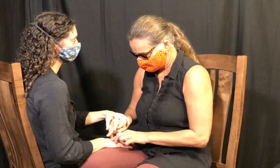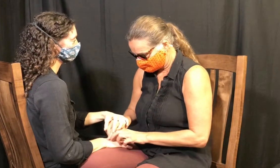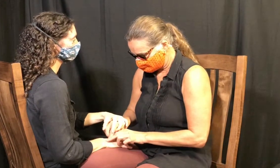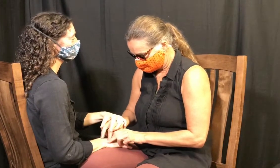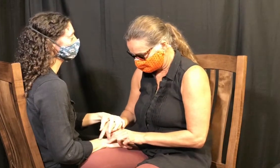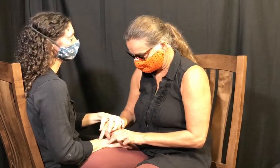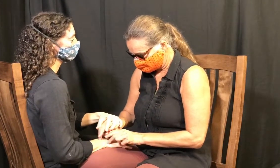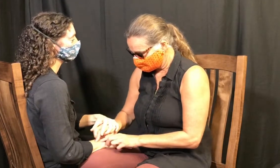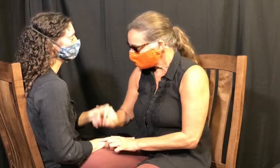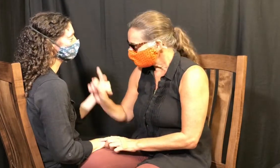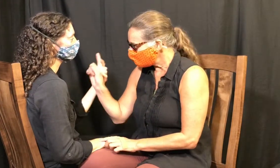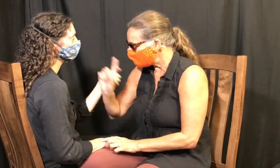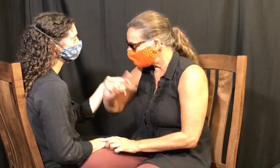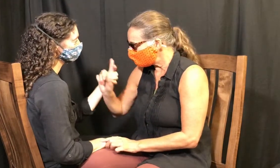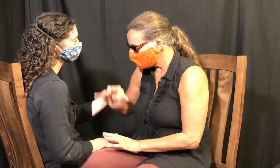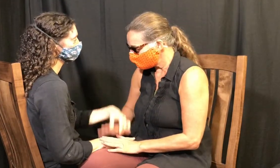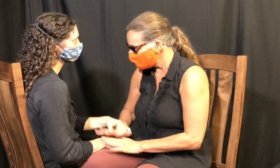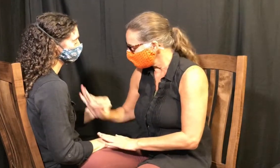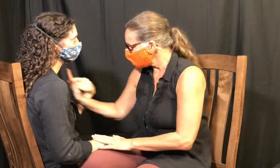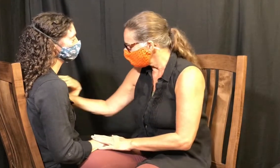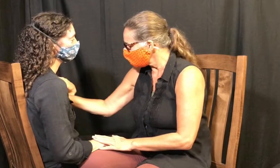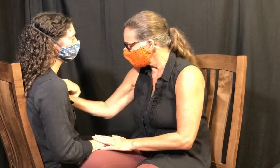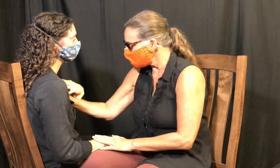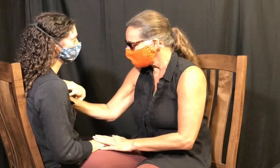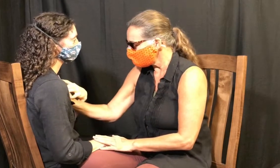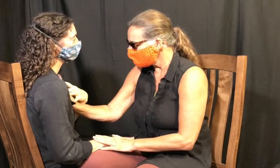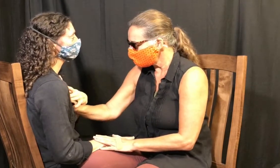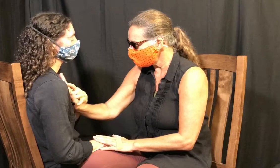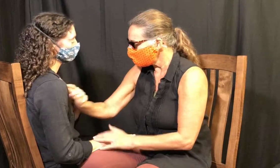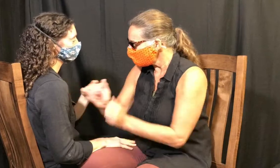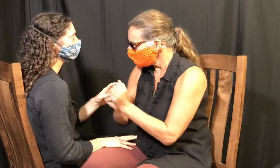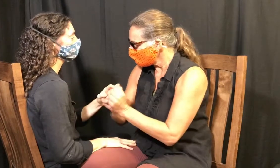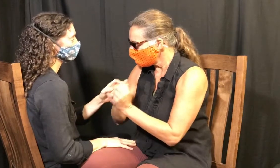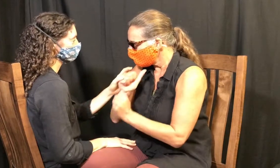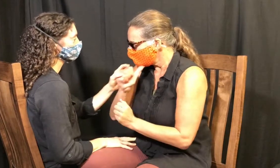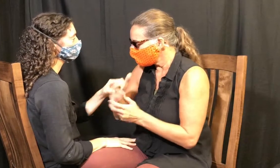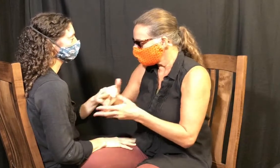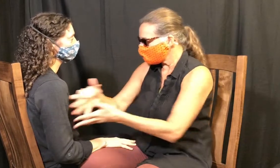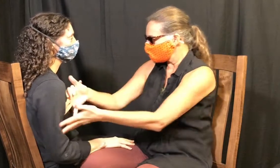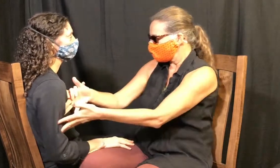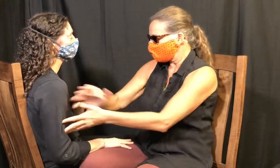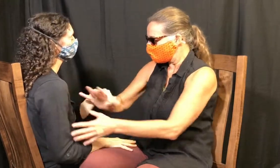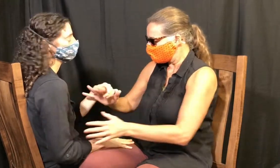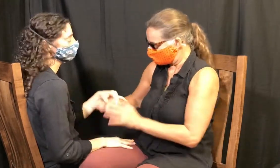we first felt the wall, the cupboard, and then finally the refrigerator. During this activity,